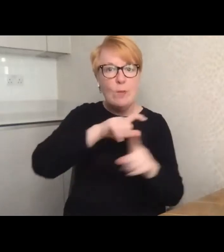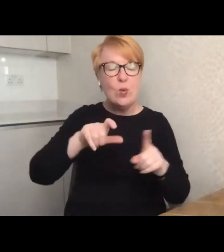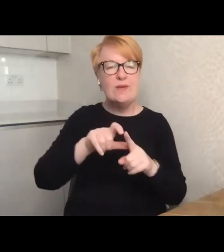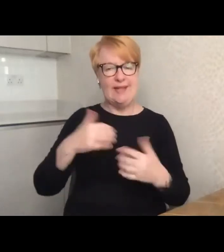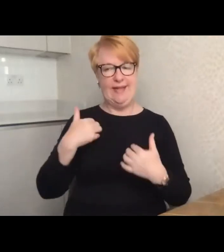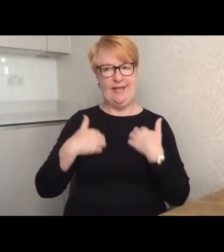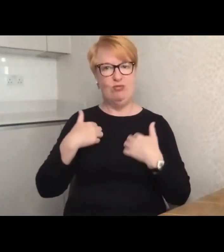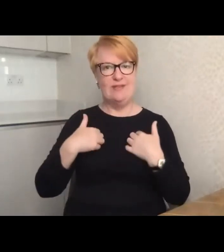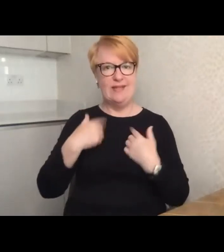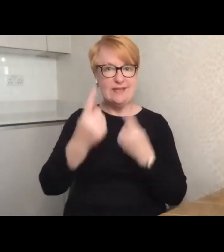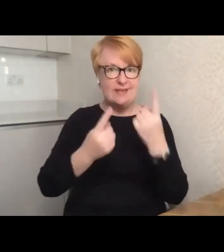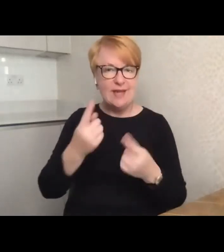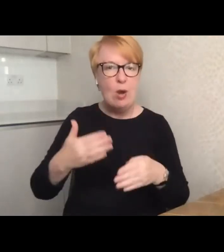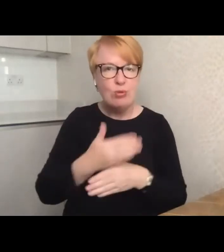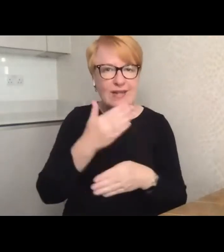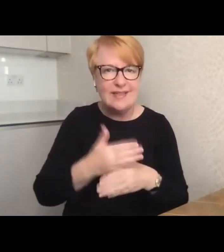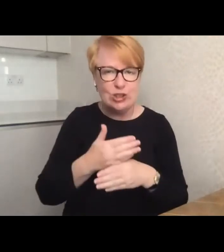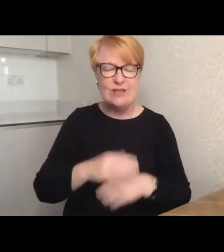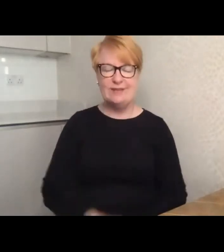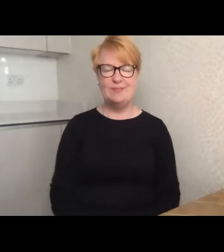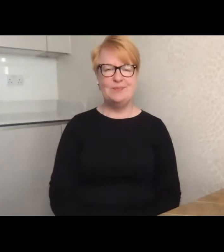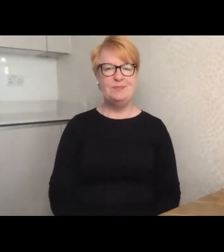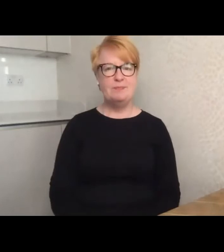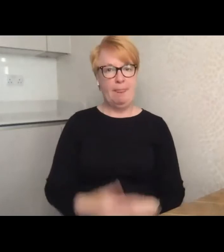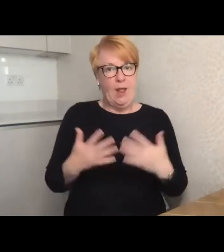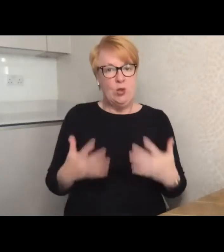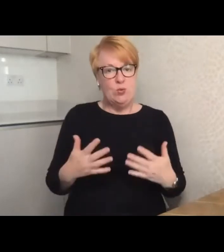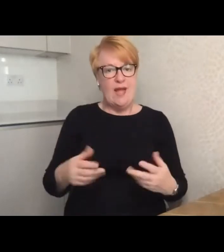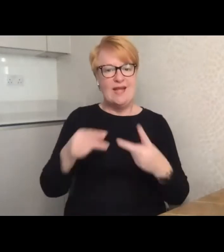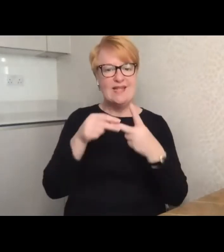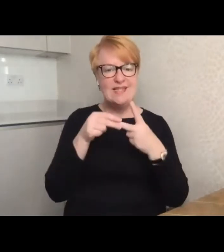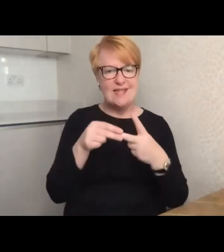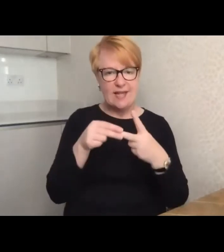So, this is the second in a series of talks, and I think it's a pretty important meaty one,